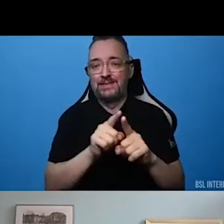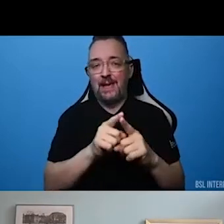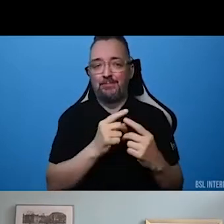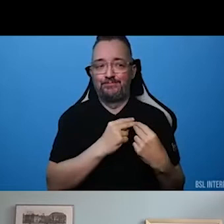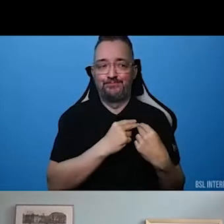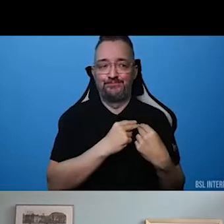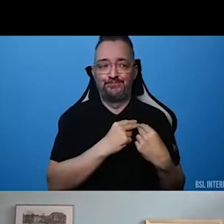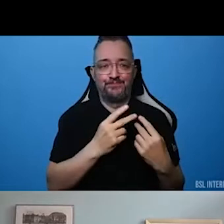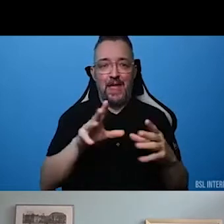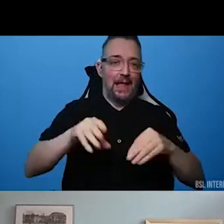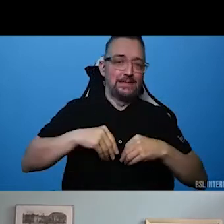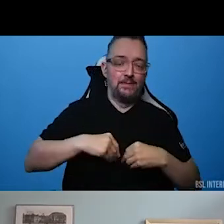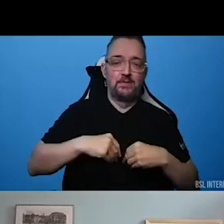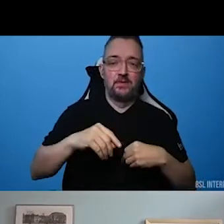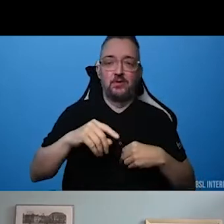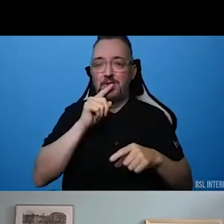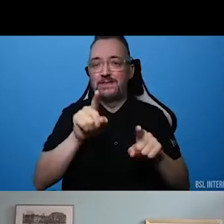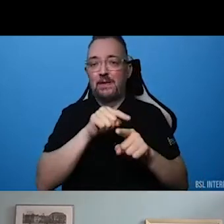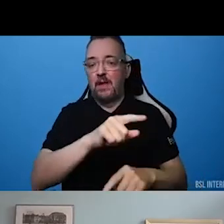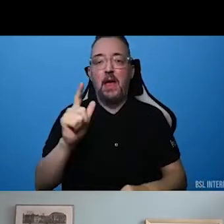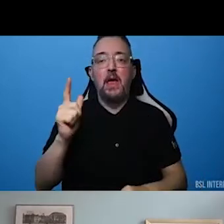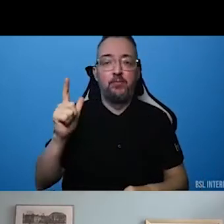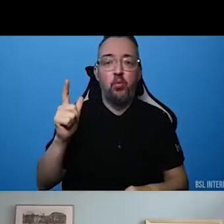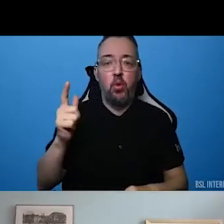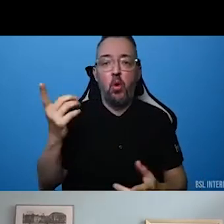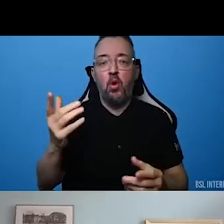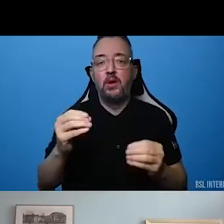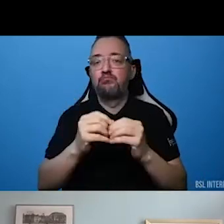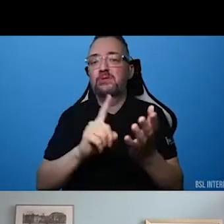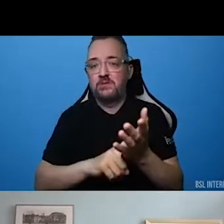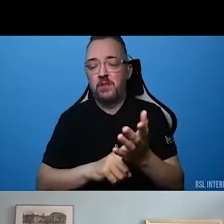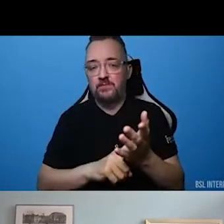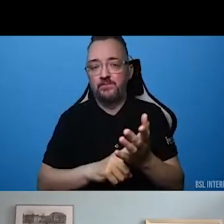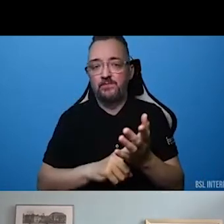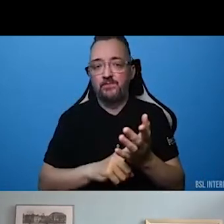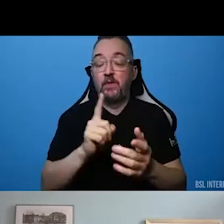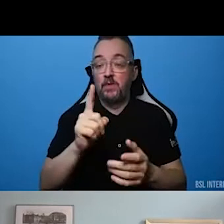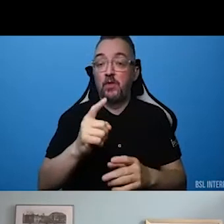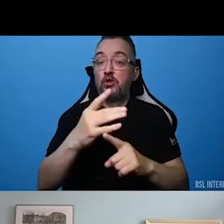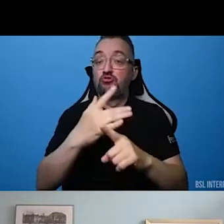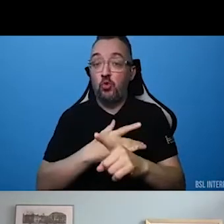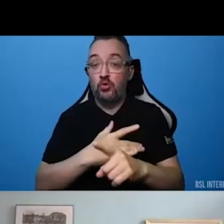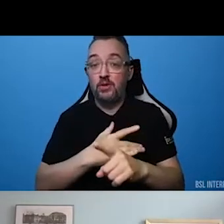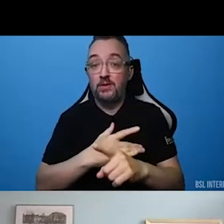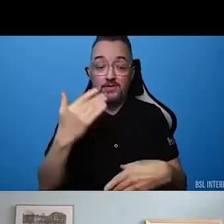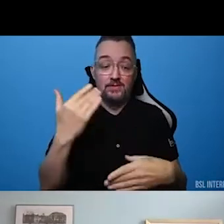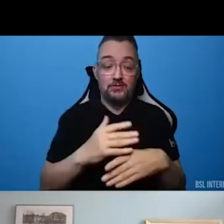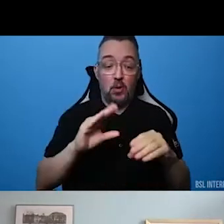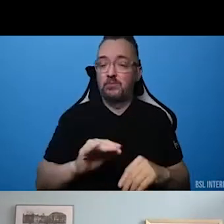on the scale of something like Liverpool or Bristol. However the story does not stop there,